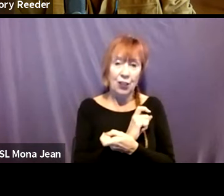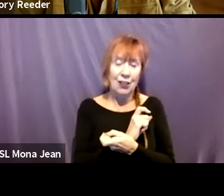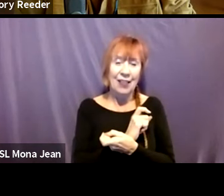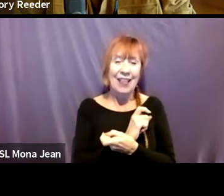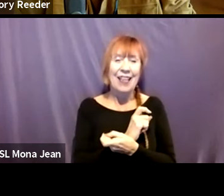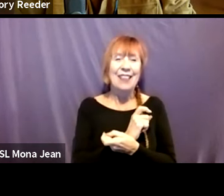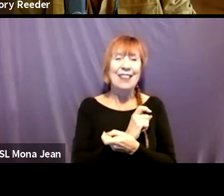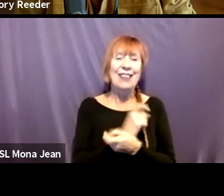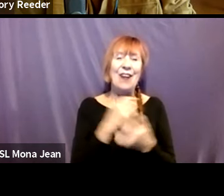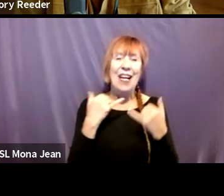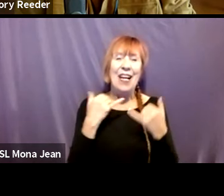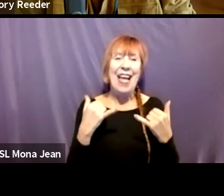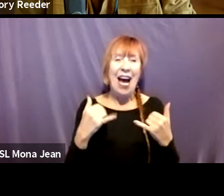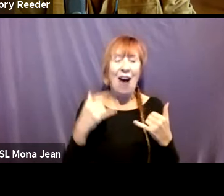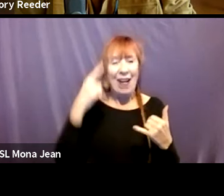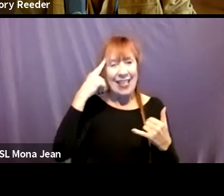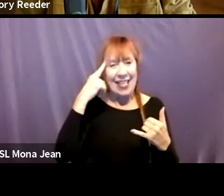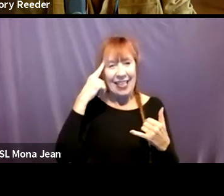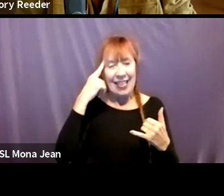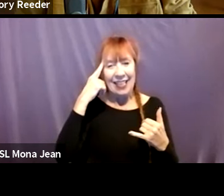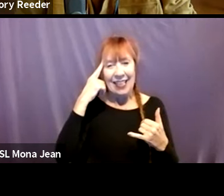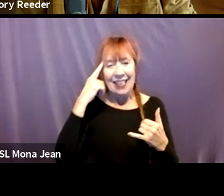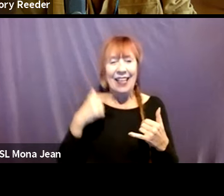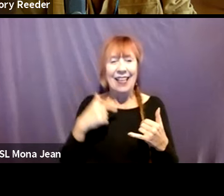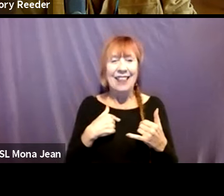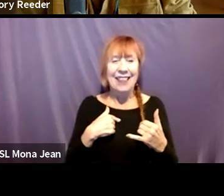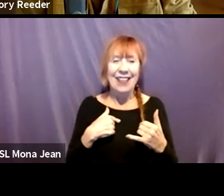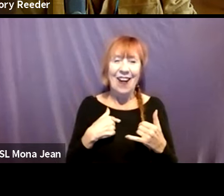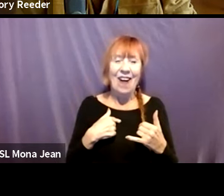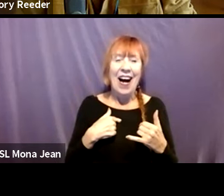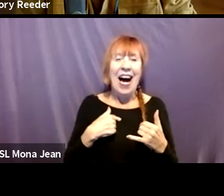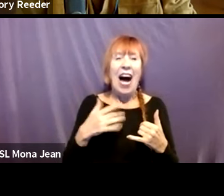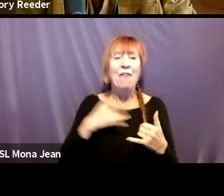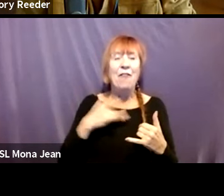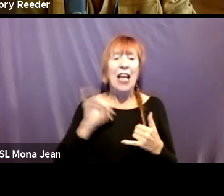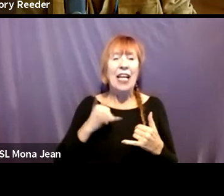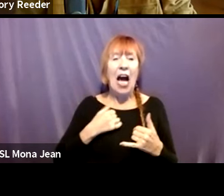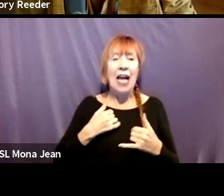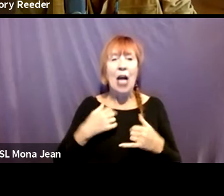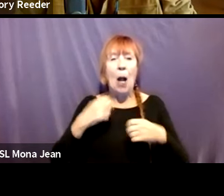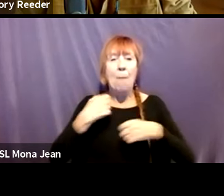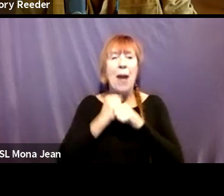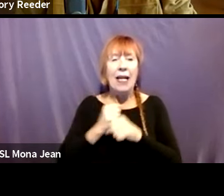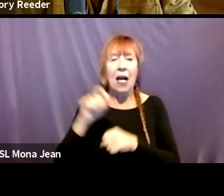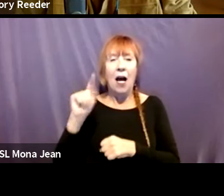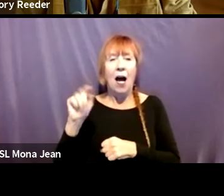I almost like to prepare like a Ted Talk with a PowerPoint, and they actually go a little long.